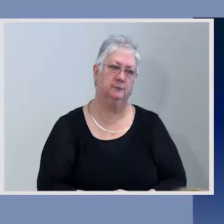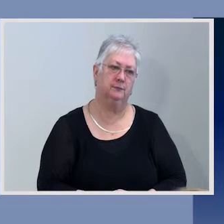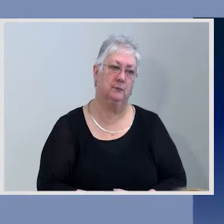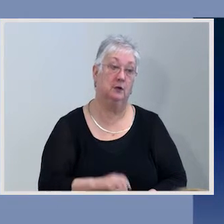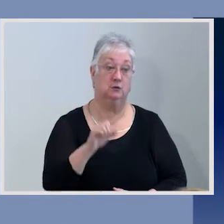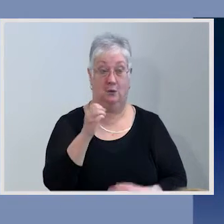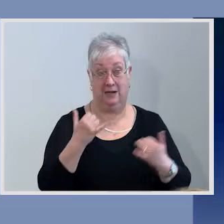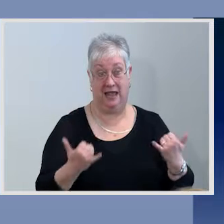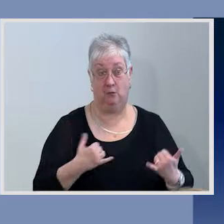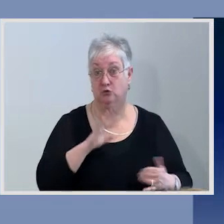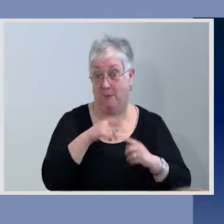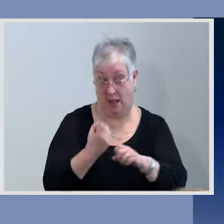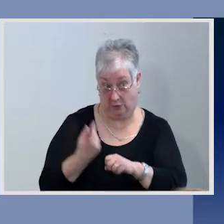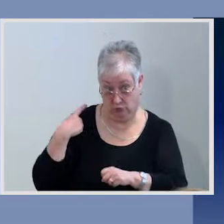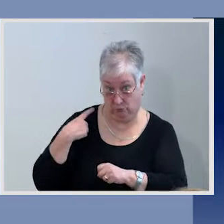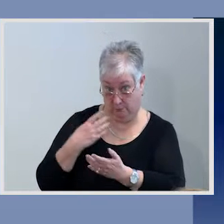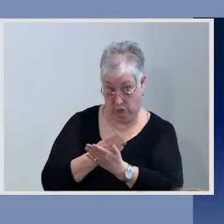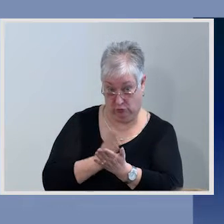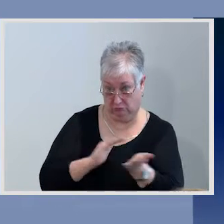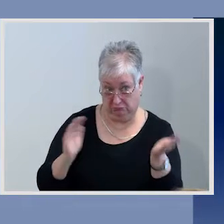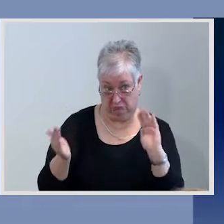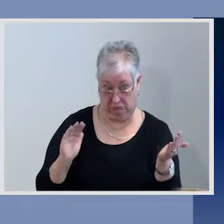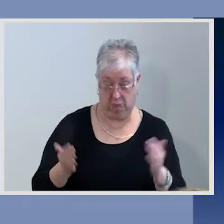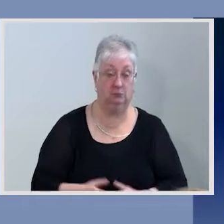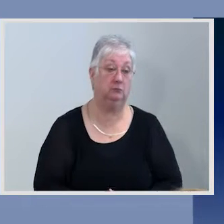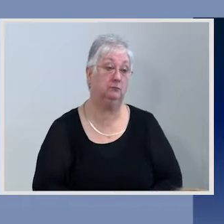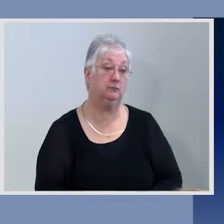AT ALL THREE OF LAST YEAR'S MEETINGS, THE MAYOR GOT SIMILAR FEEDBACK.